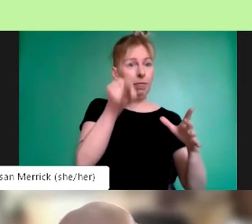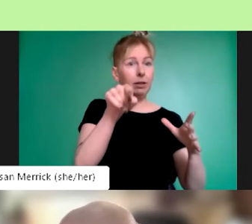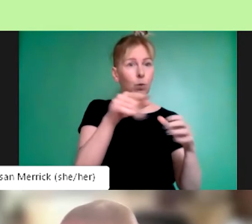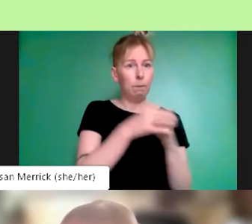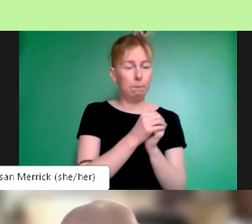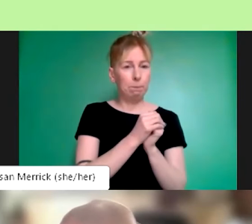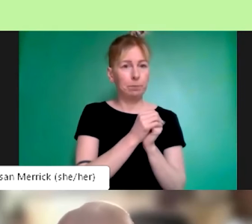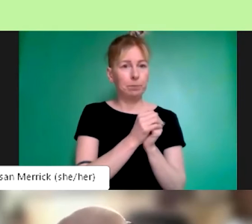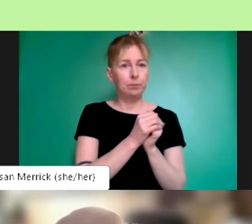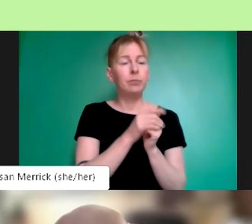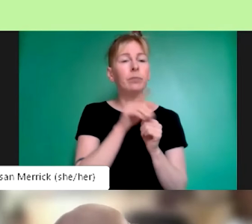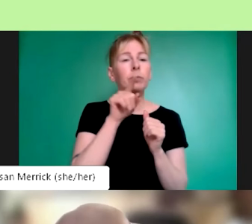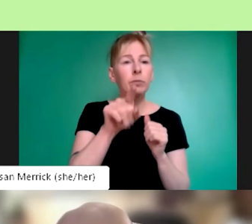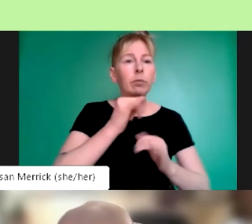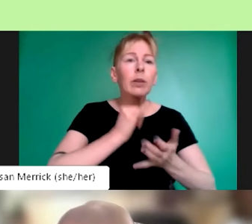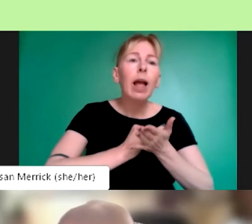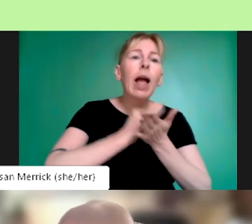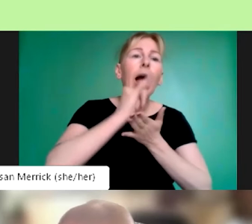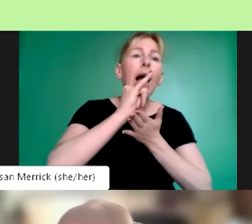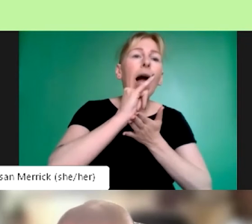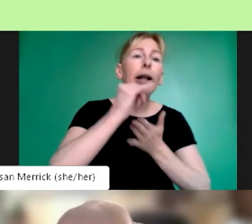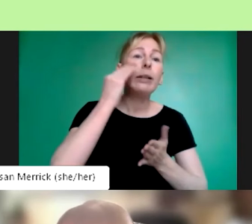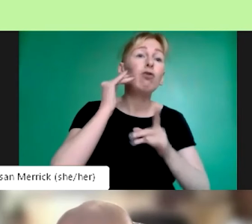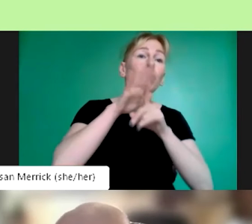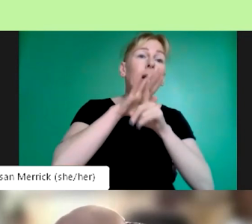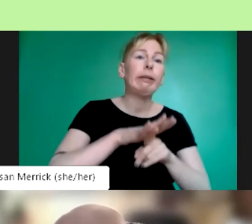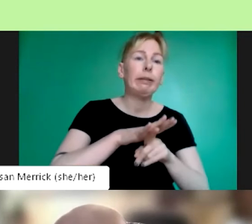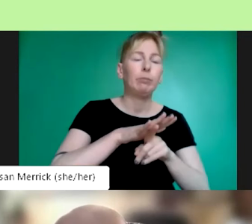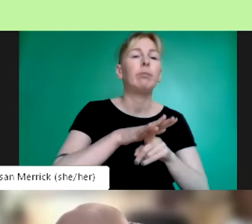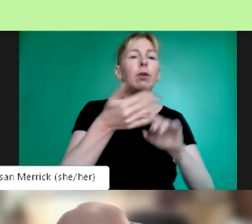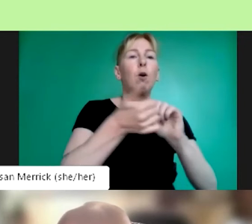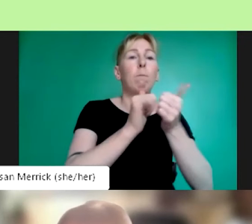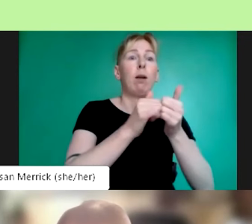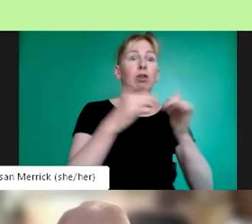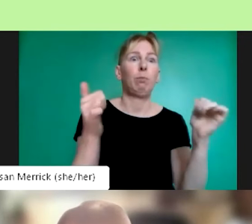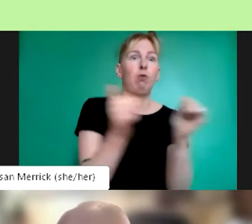an Anti-Racist Partnership Agreement that I created for Sheffield University to use with